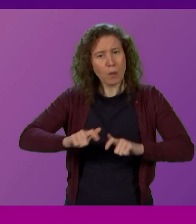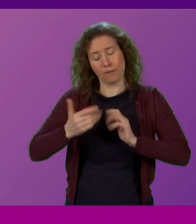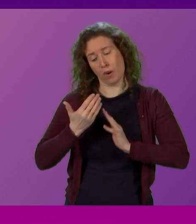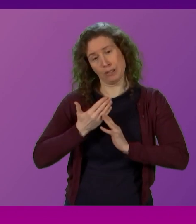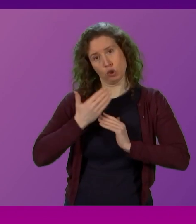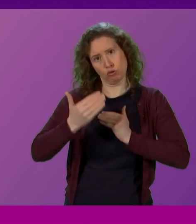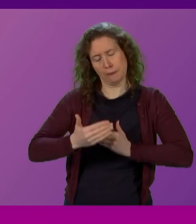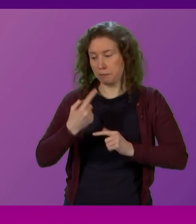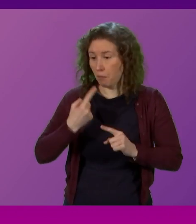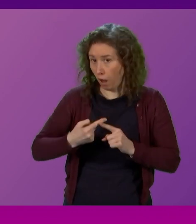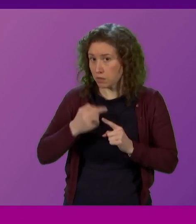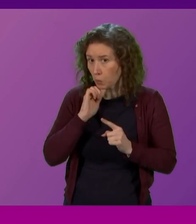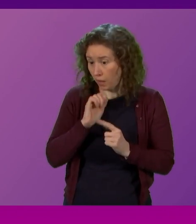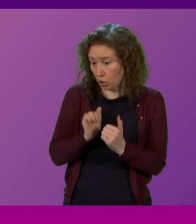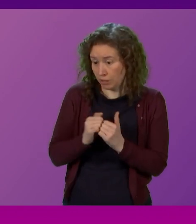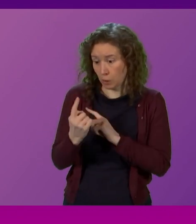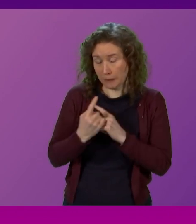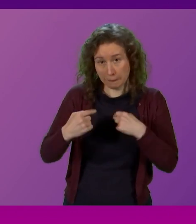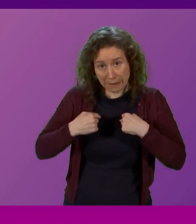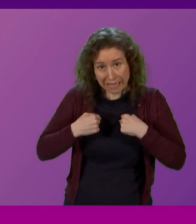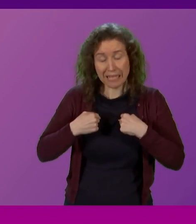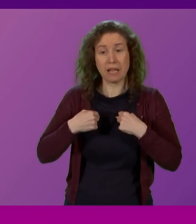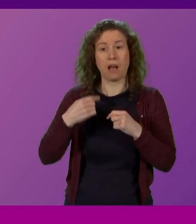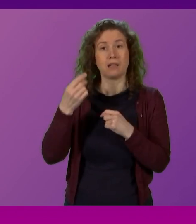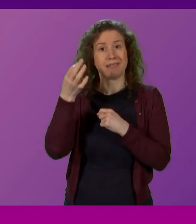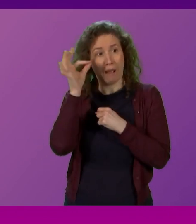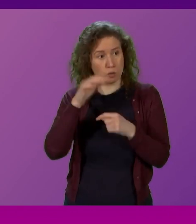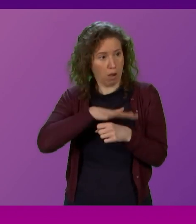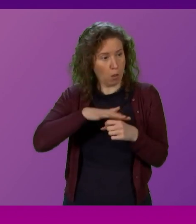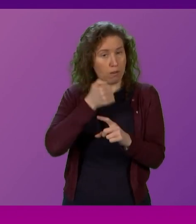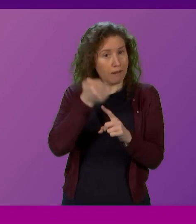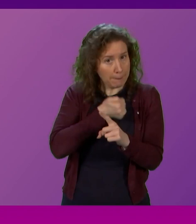Will ministers also agree to meet me, the council and local campaigners to discuss a